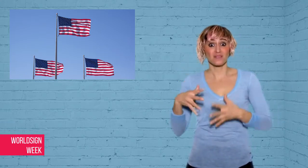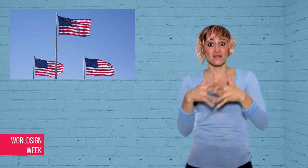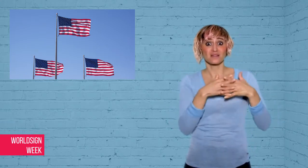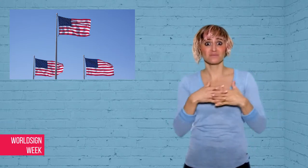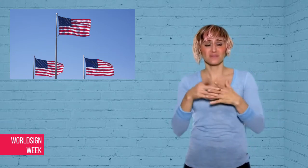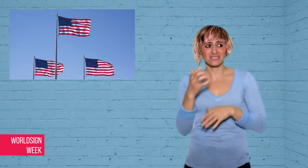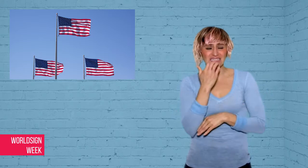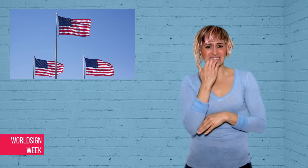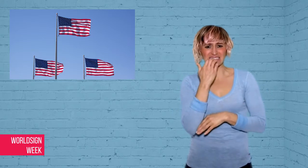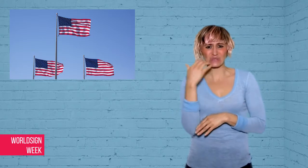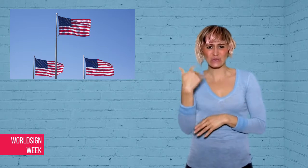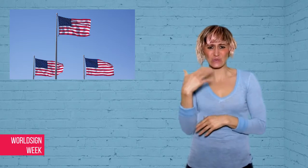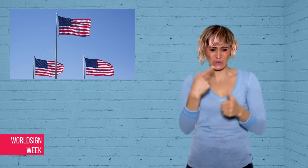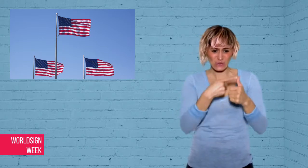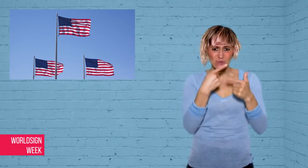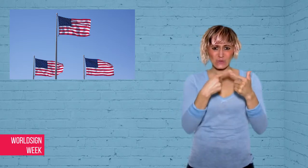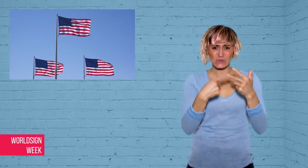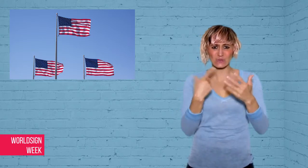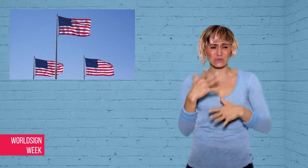the war.